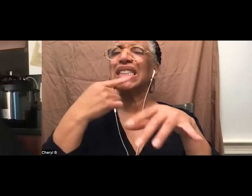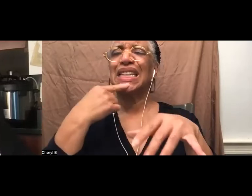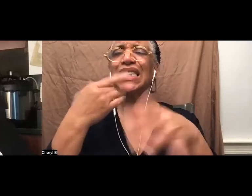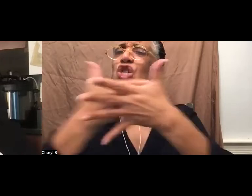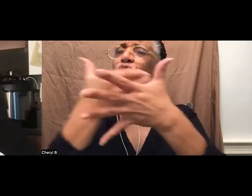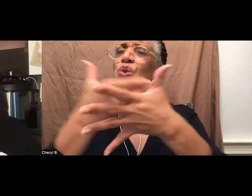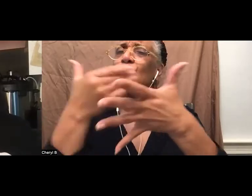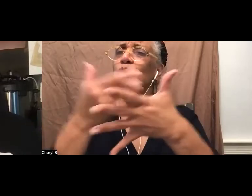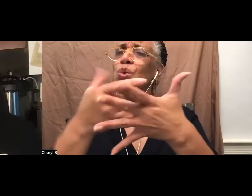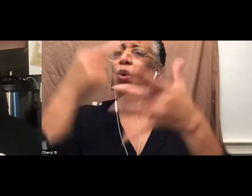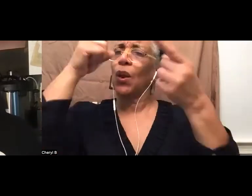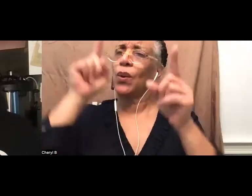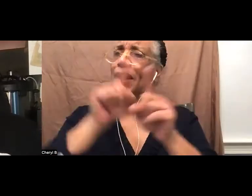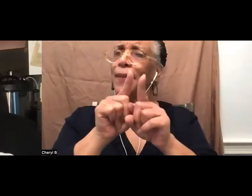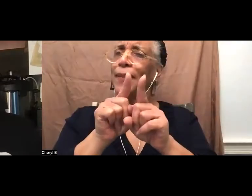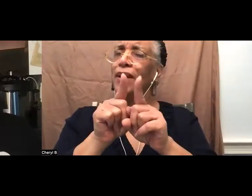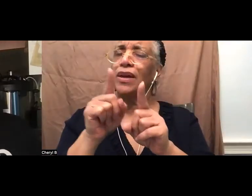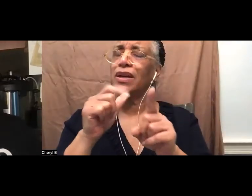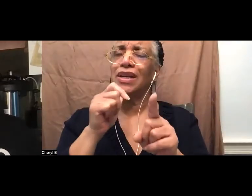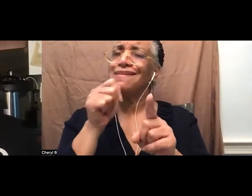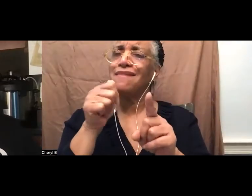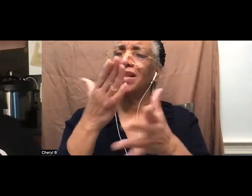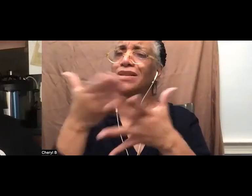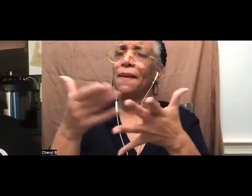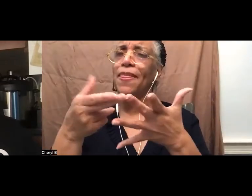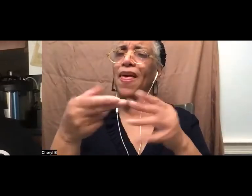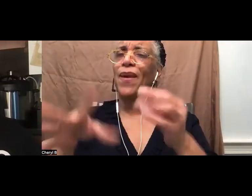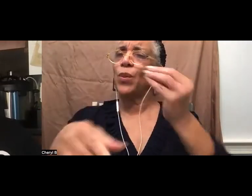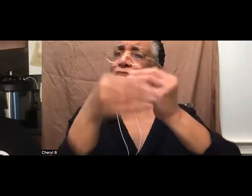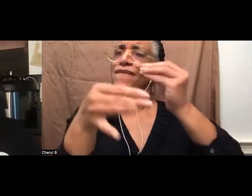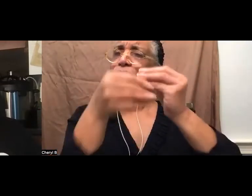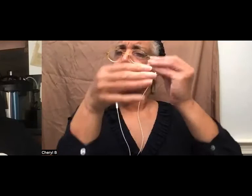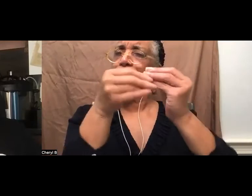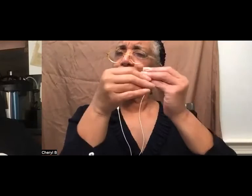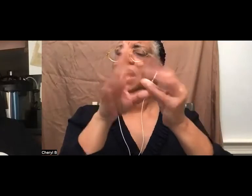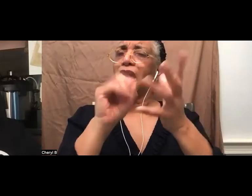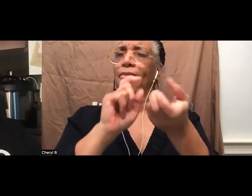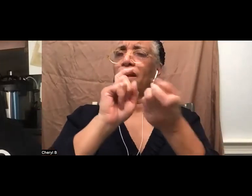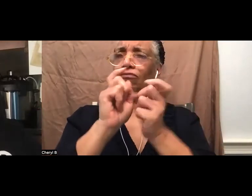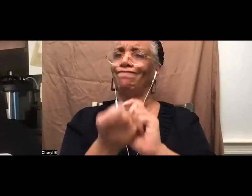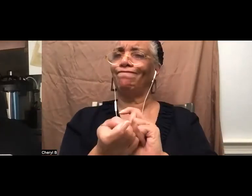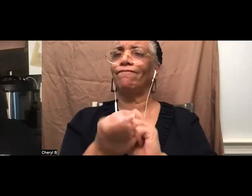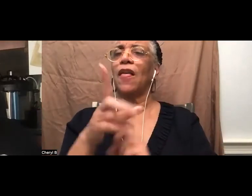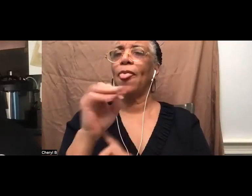built upon with each COP. They have also reinterpreted the Paris agreement and all this